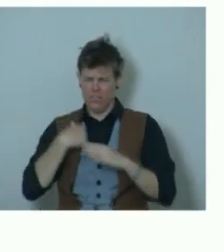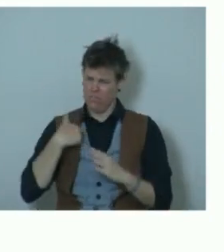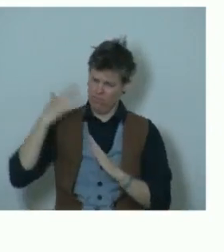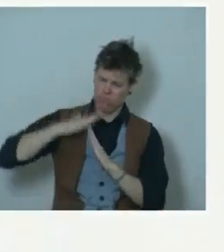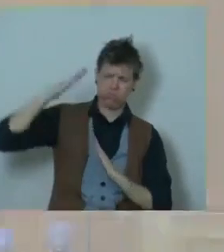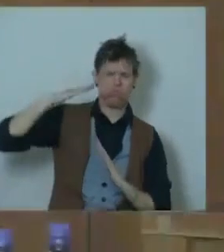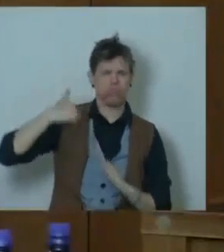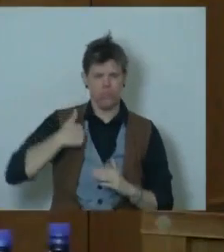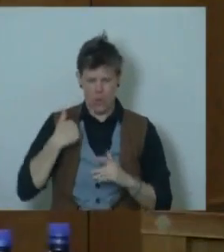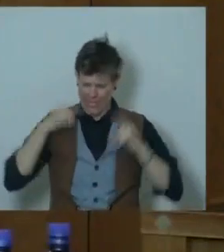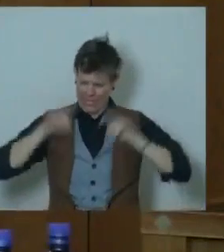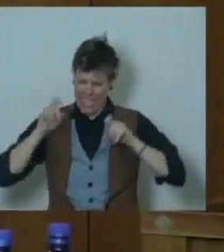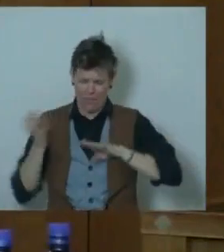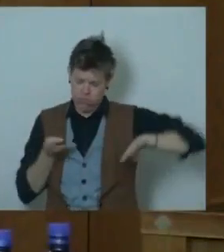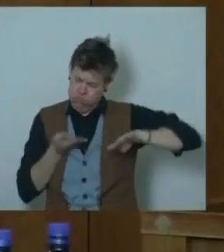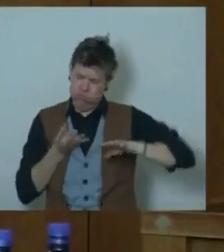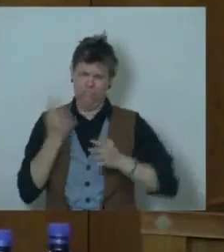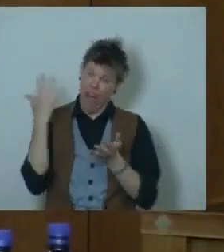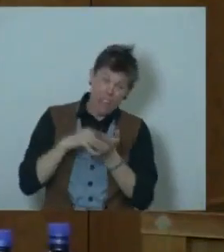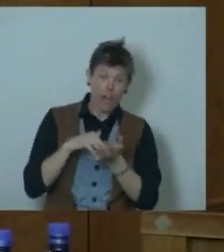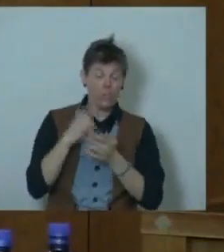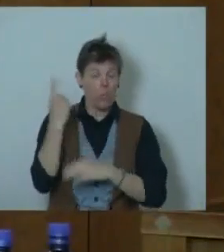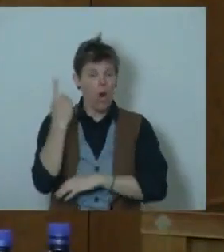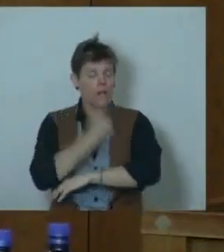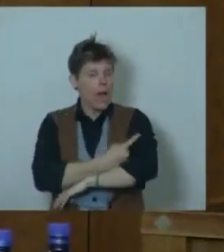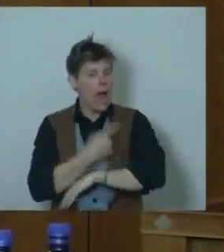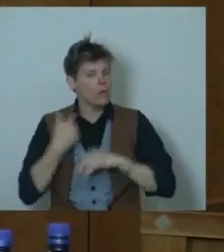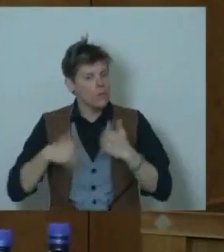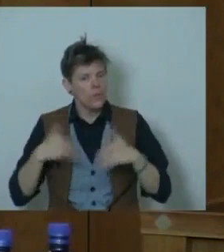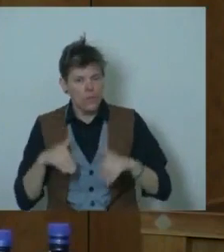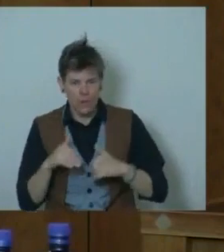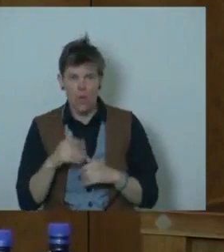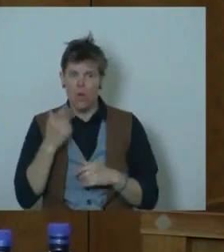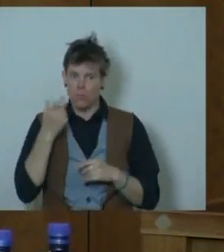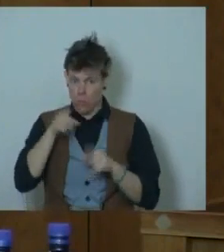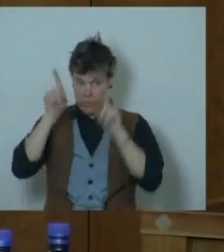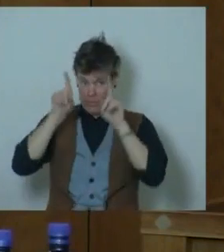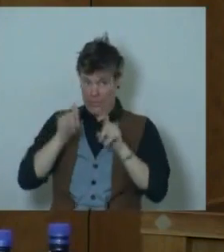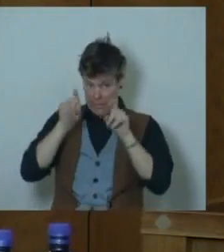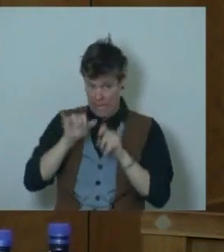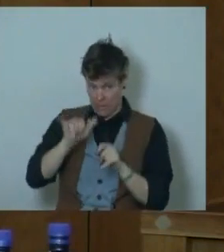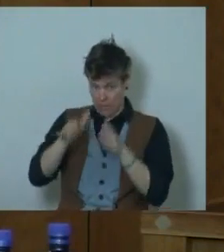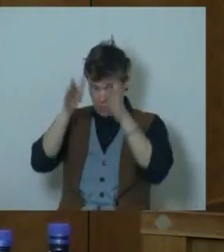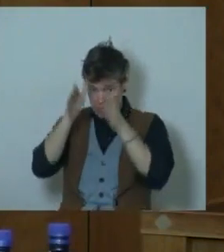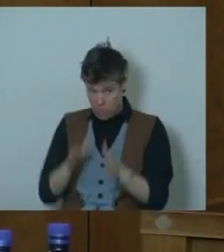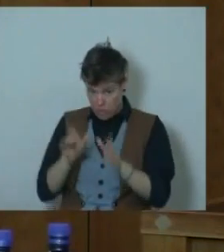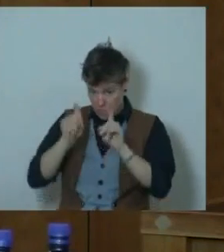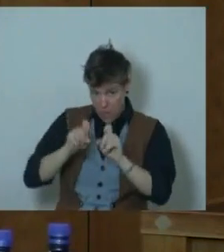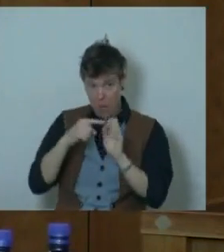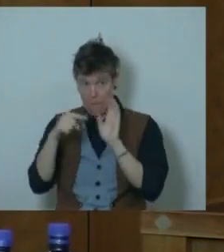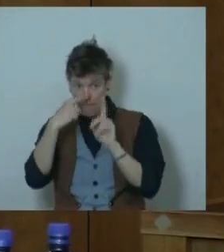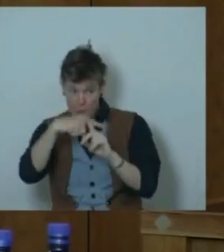IT MIGHT BE THE HIGHEST IN THE UNITED STATES. LET ME REITERATE WHY TESTING IS SO IMPORTANT.